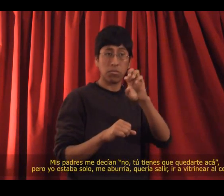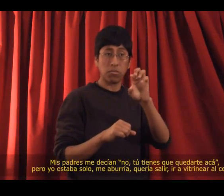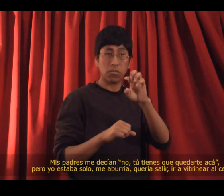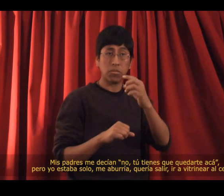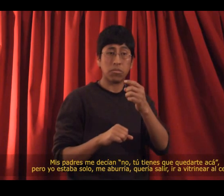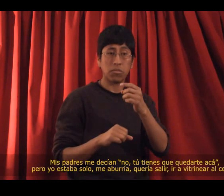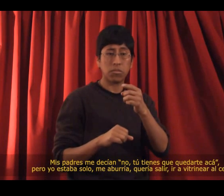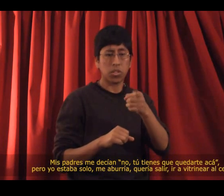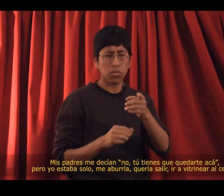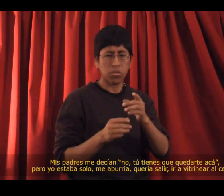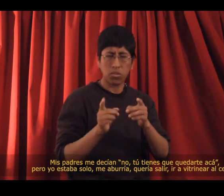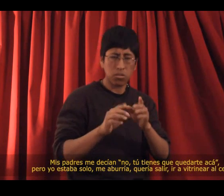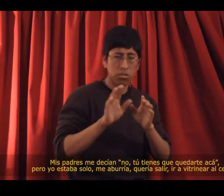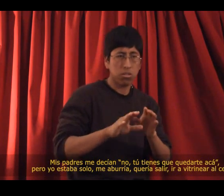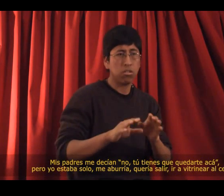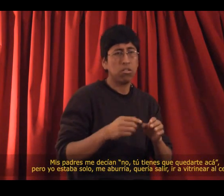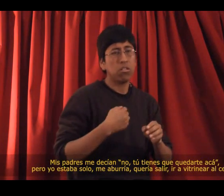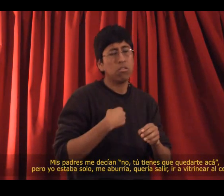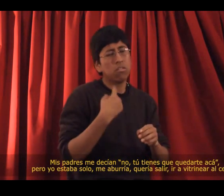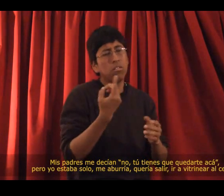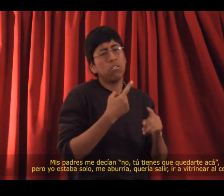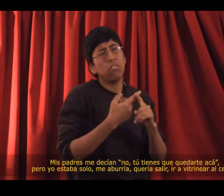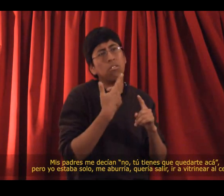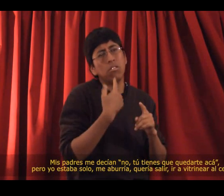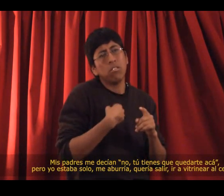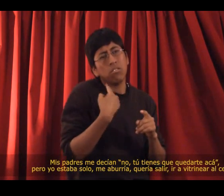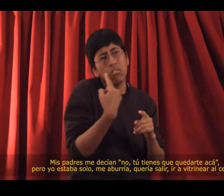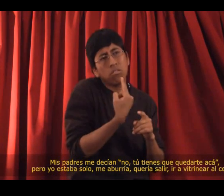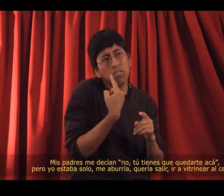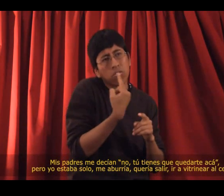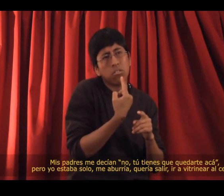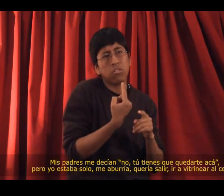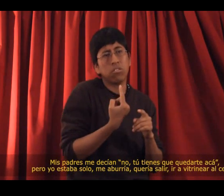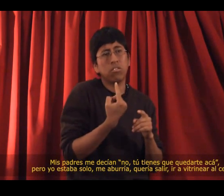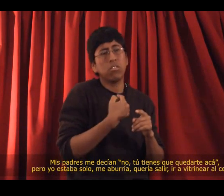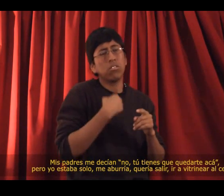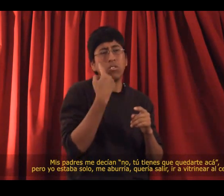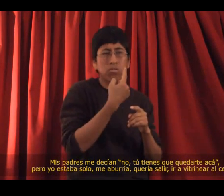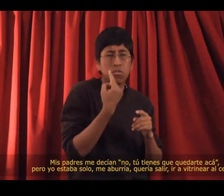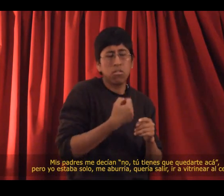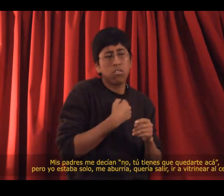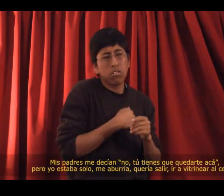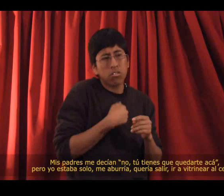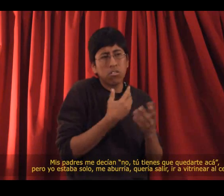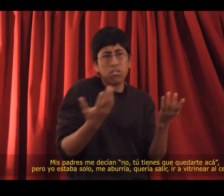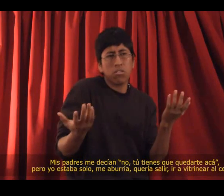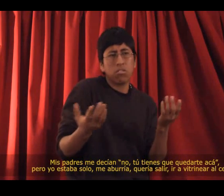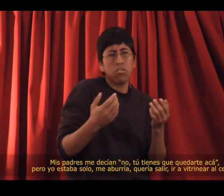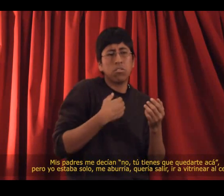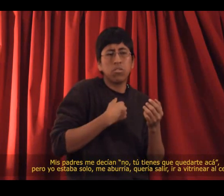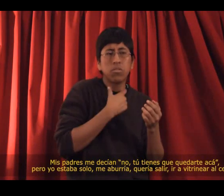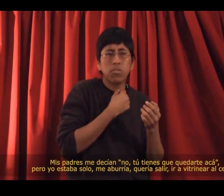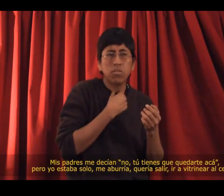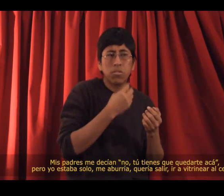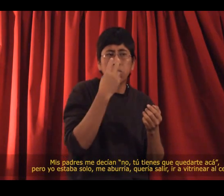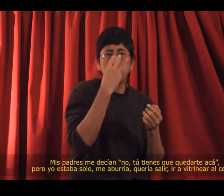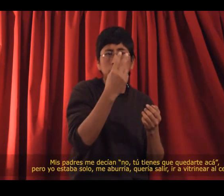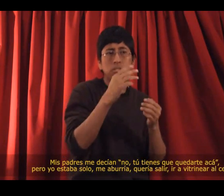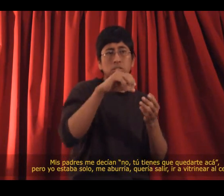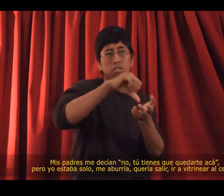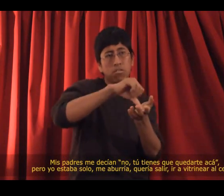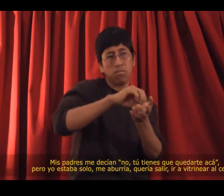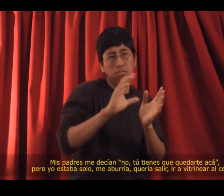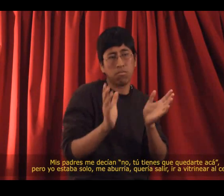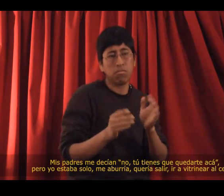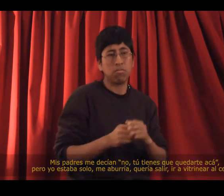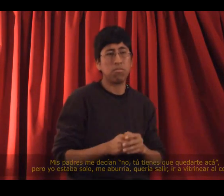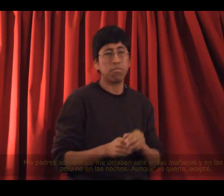My parents told me, “No, you have to stay here,” but I was alone and bored and wanted to go to the city center.